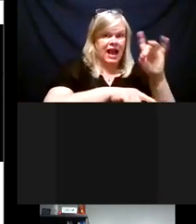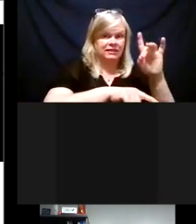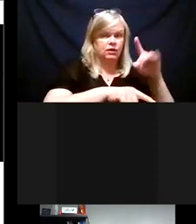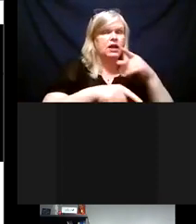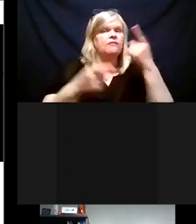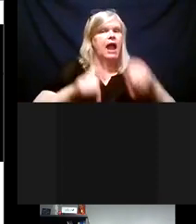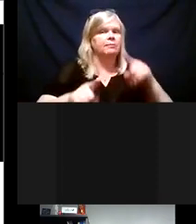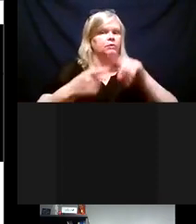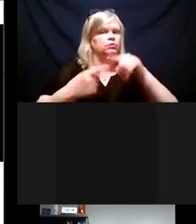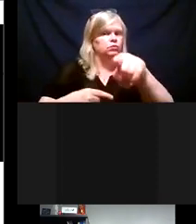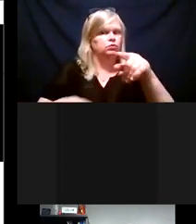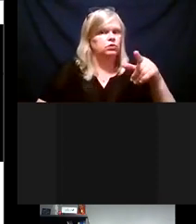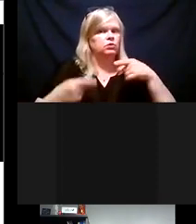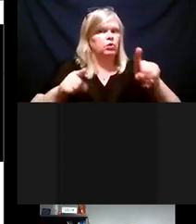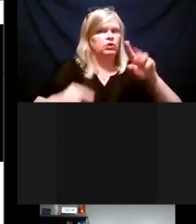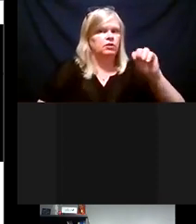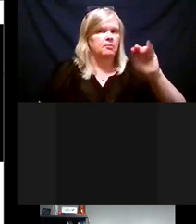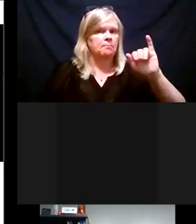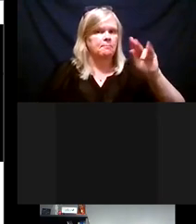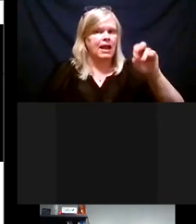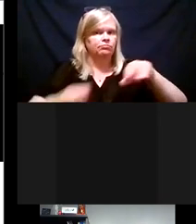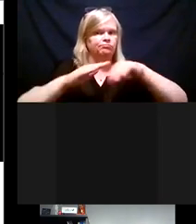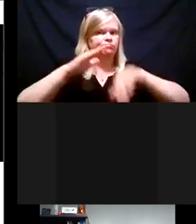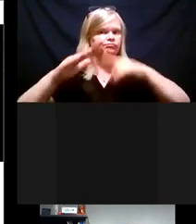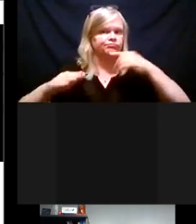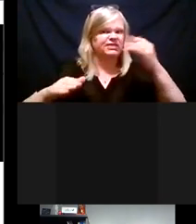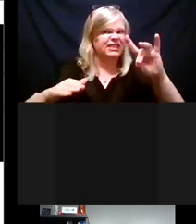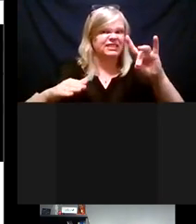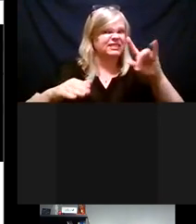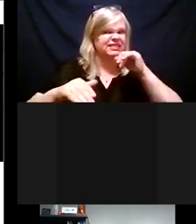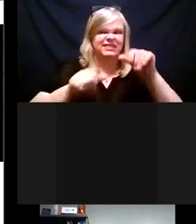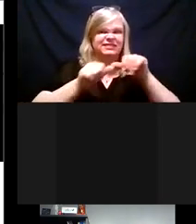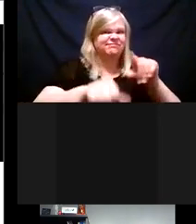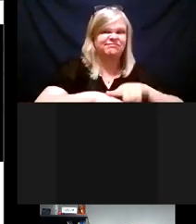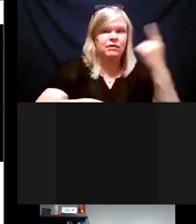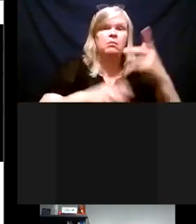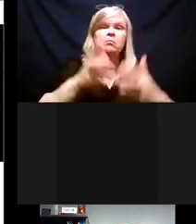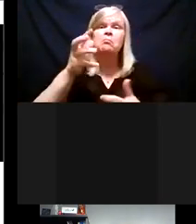SO IT'S NOT VERY LONG AT ALL. MOST SURVIVORS ARE, I WOULD SAY